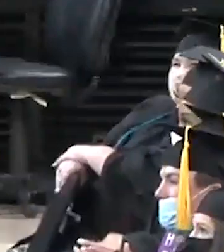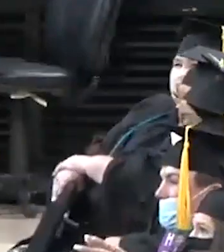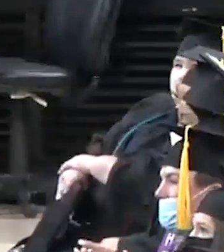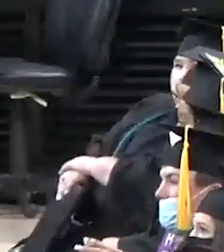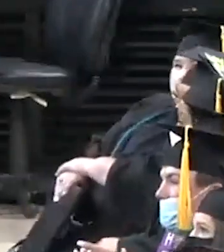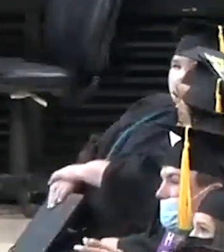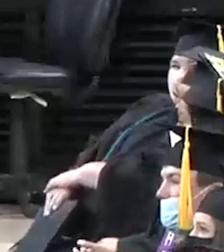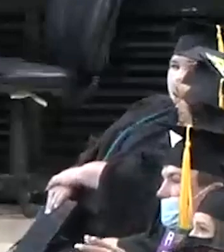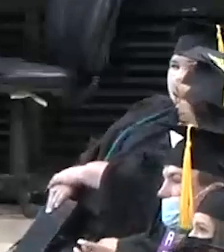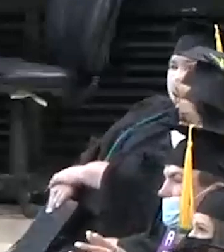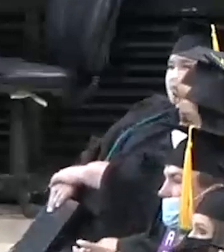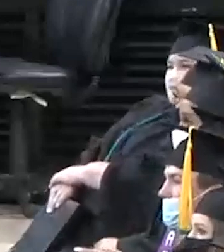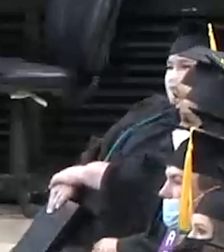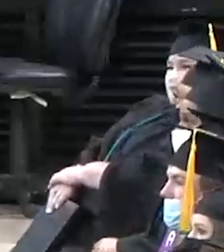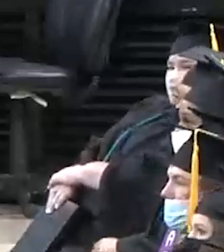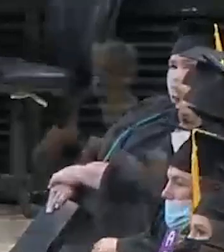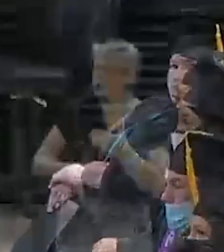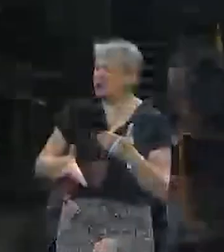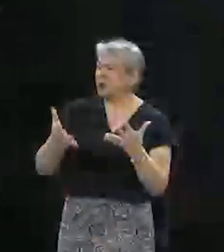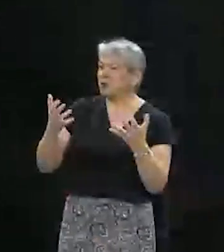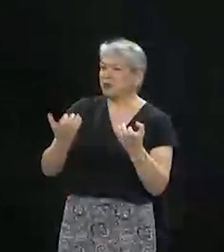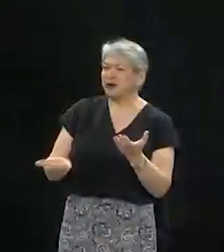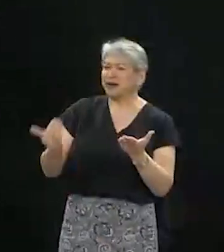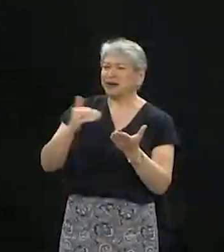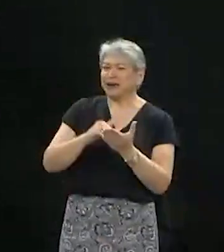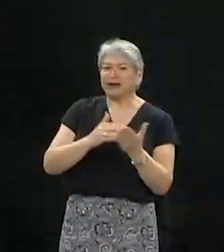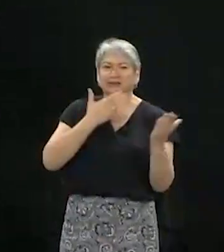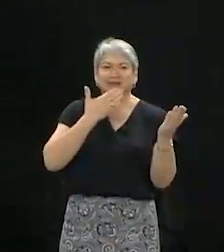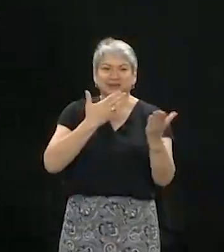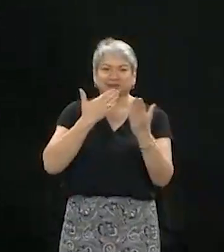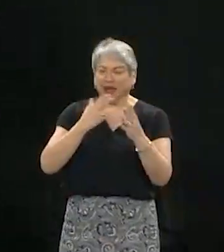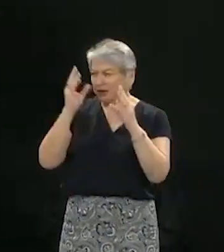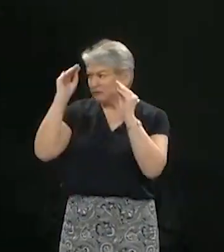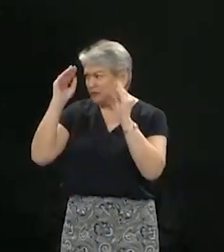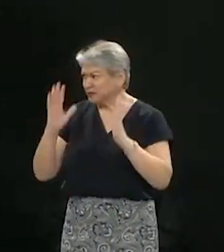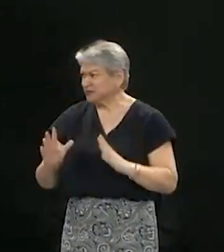Before we close, I would again like to thank members of our faculty and staff